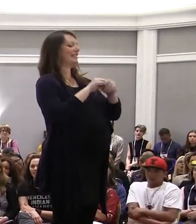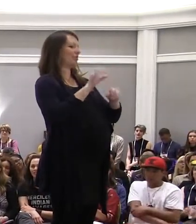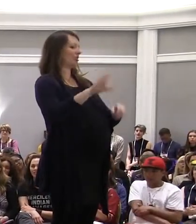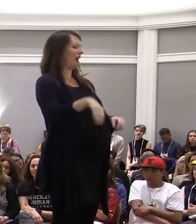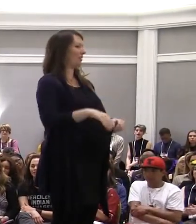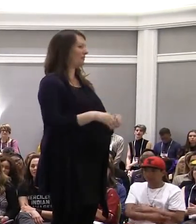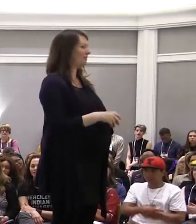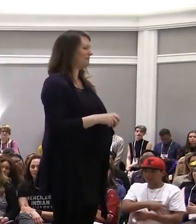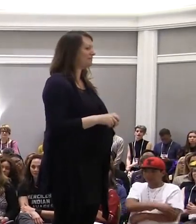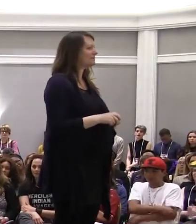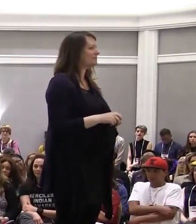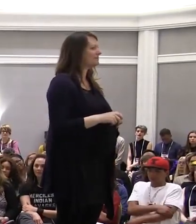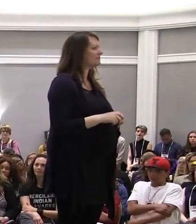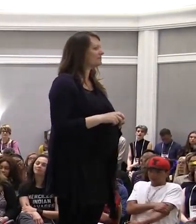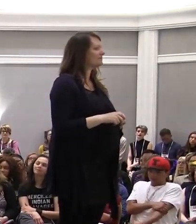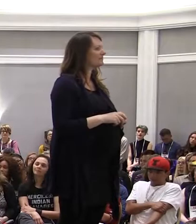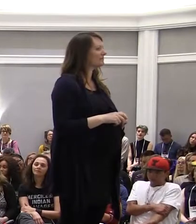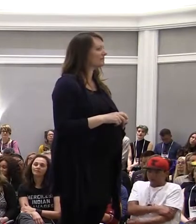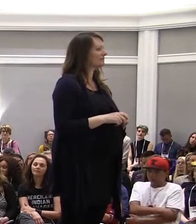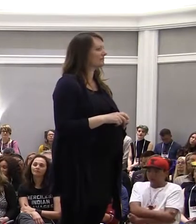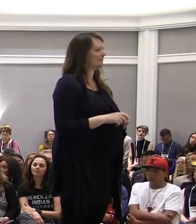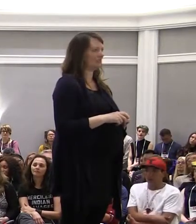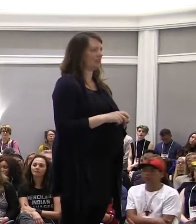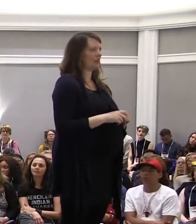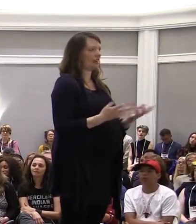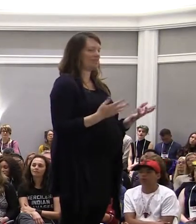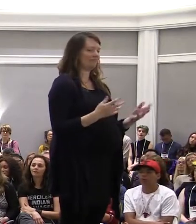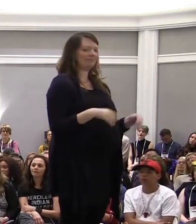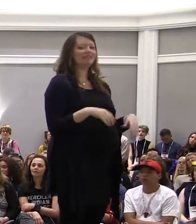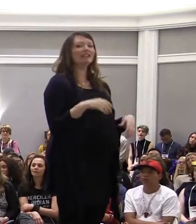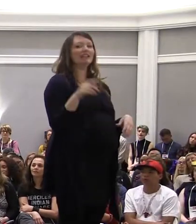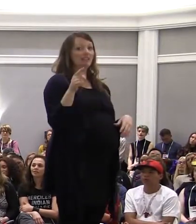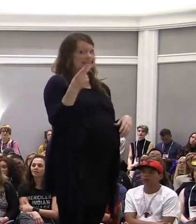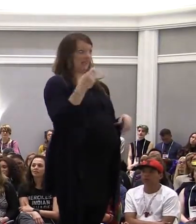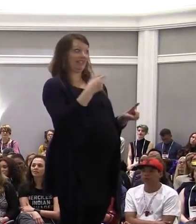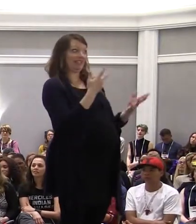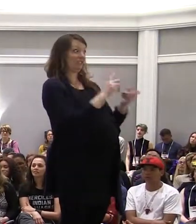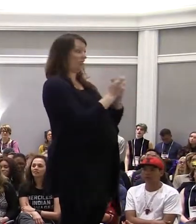And...Thank you. Shout out to Chay. He's changed the world. I don't know where he is, whatever.